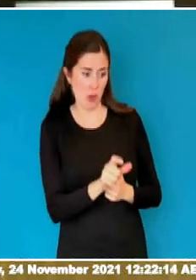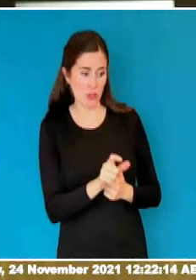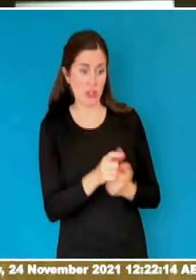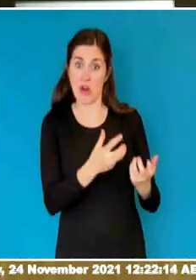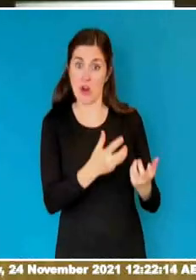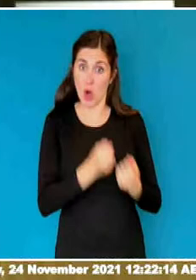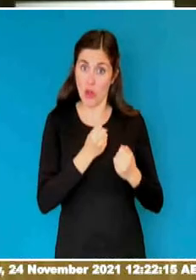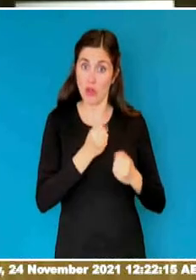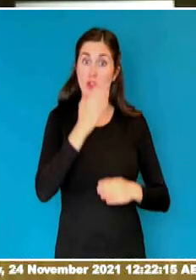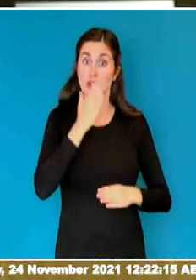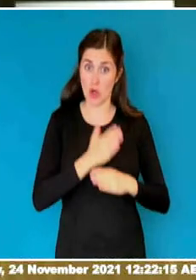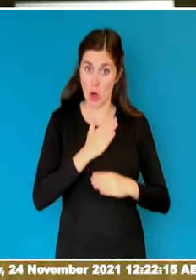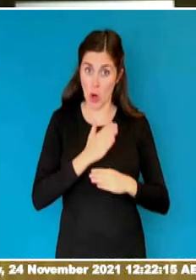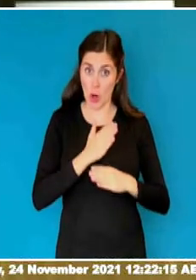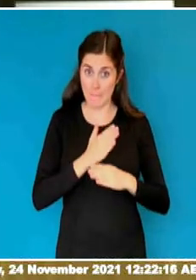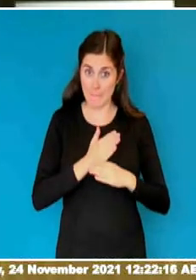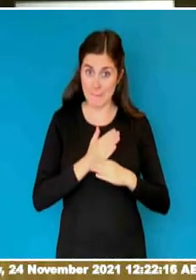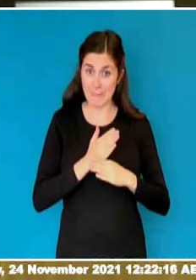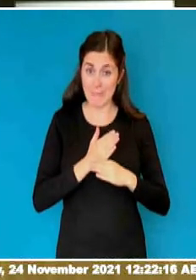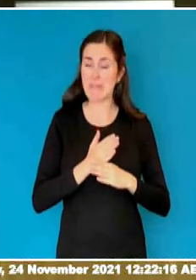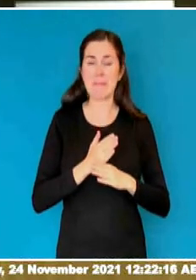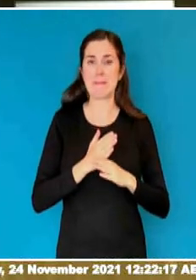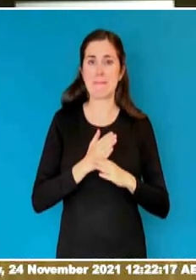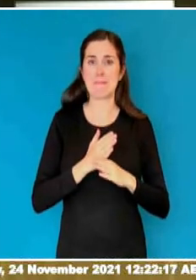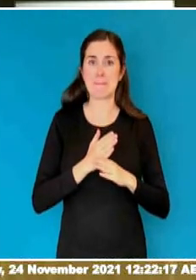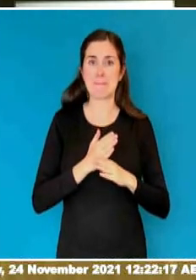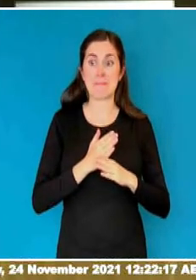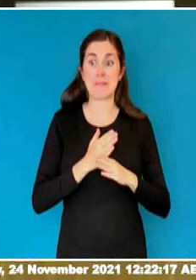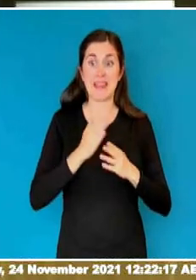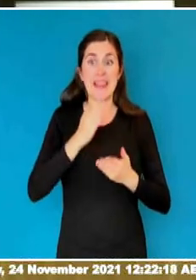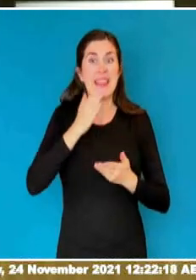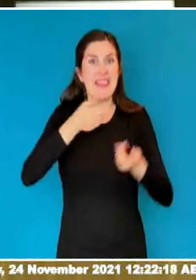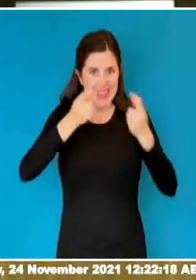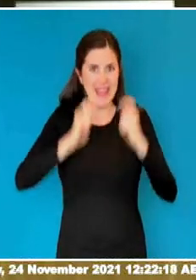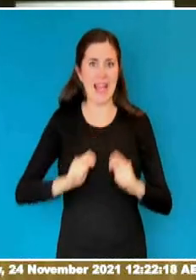needing further reasonable adjustment or seeking further reasonable adjustment.